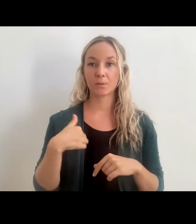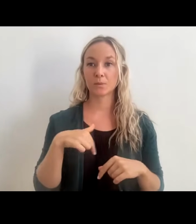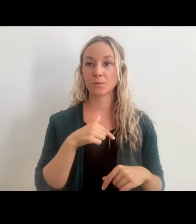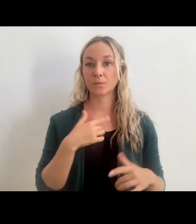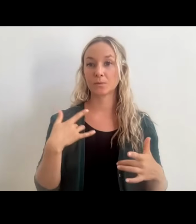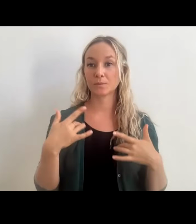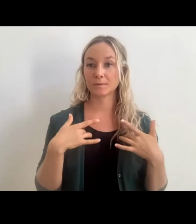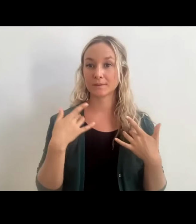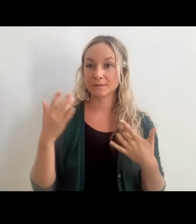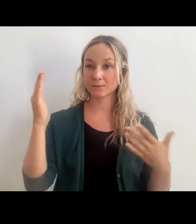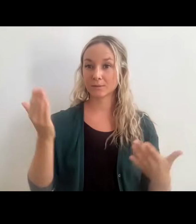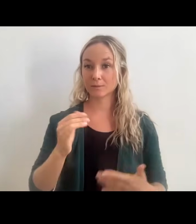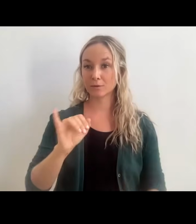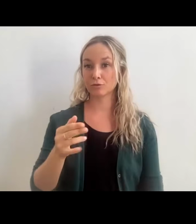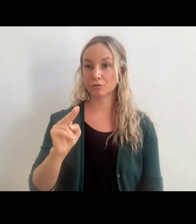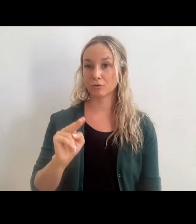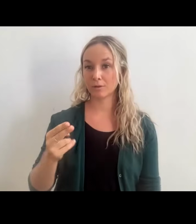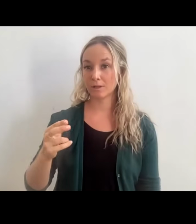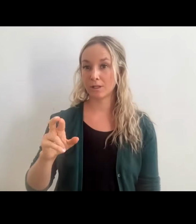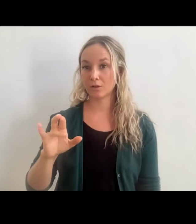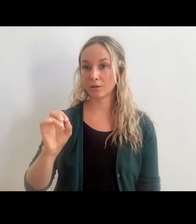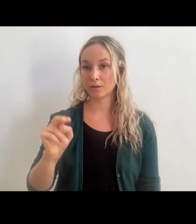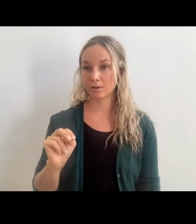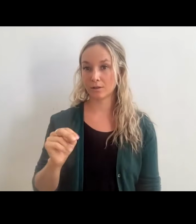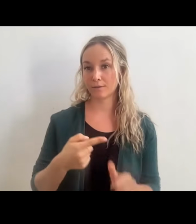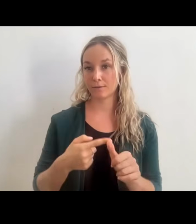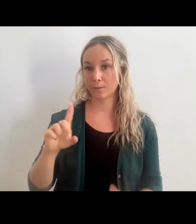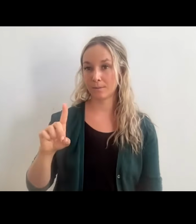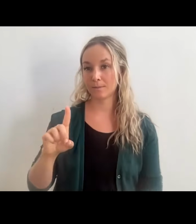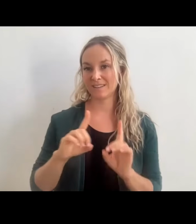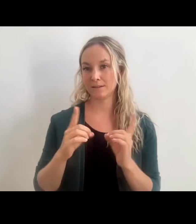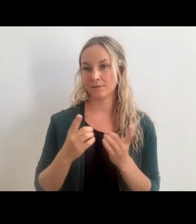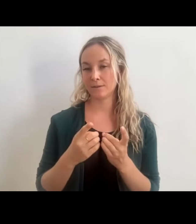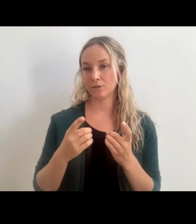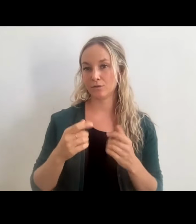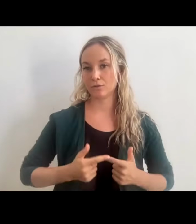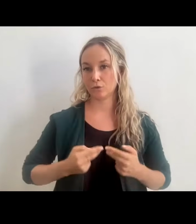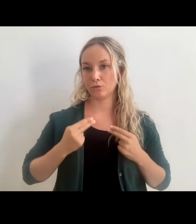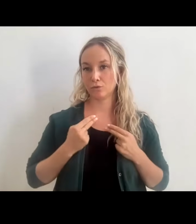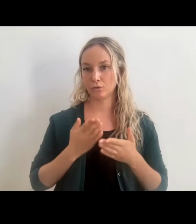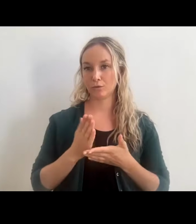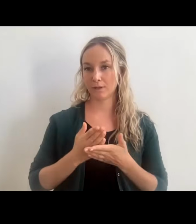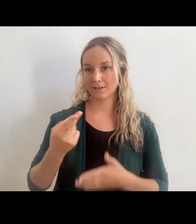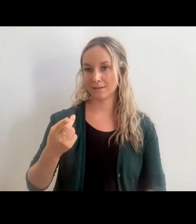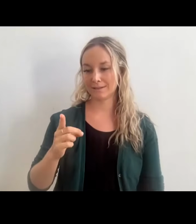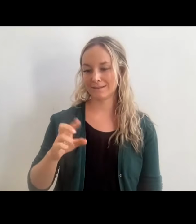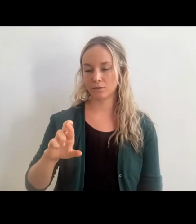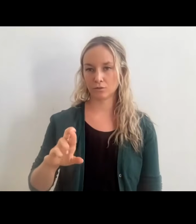talking about human rights law and as it relates to public accommodations, And hopefully increasing access in our